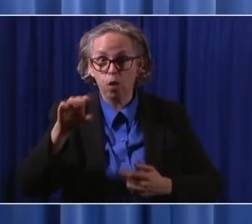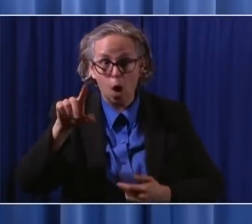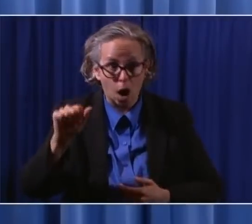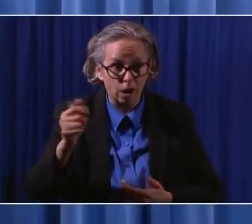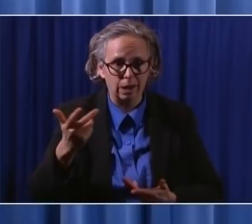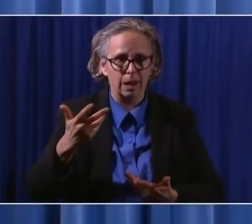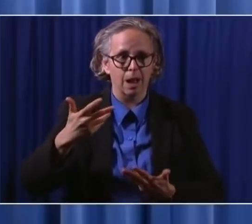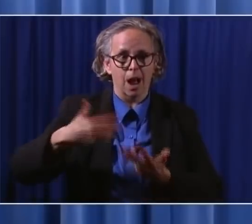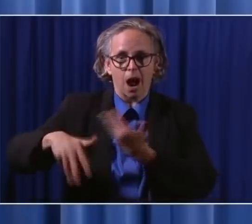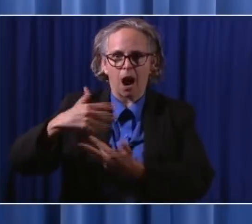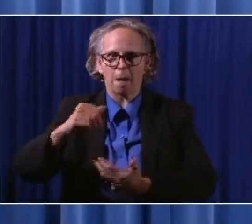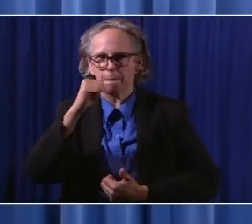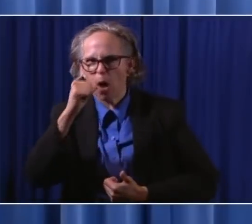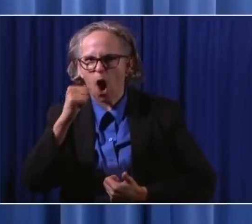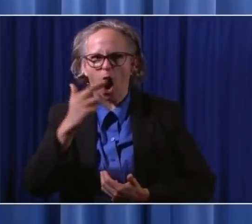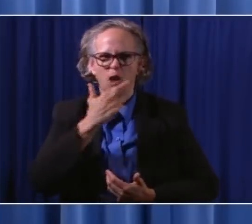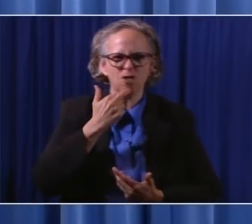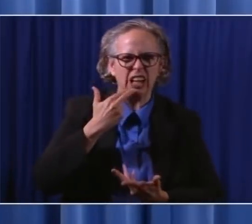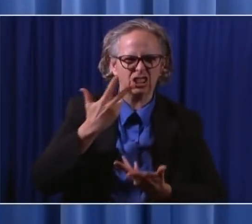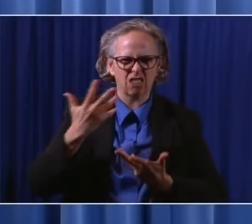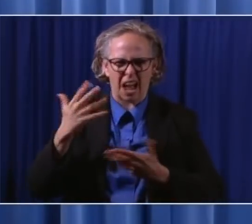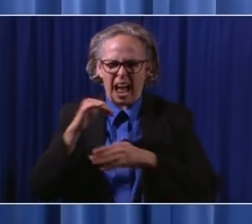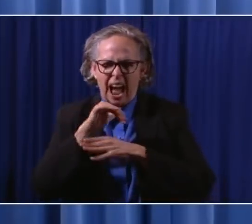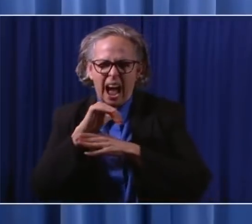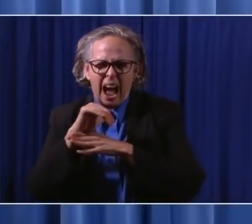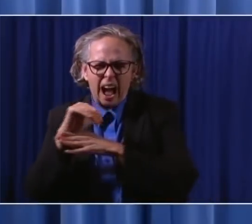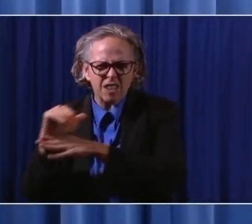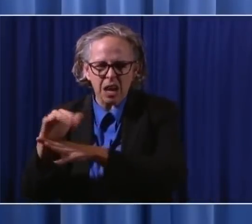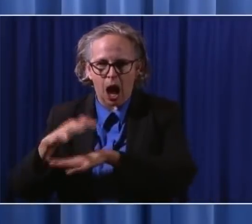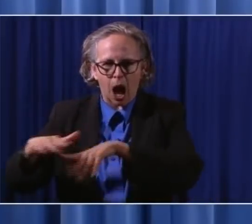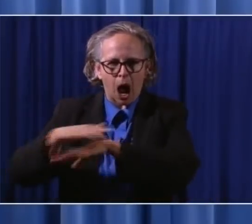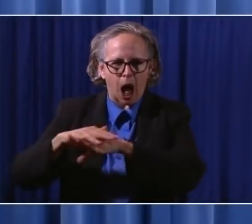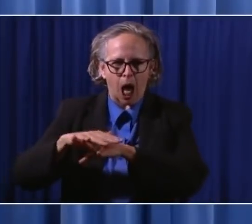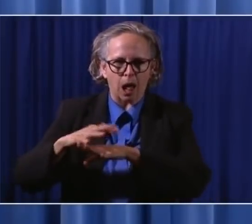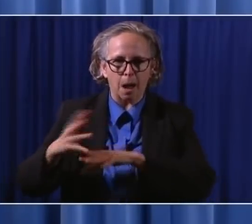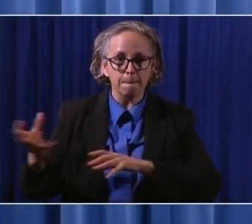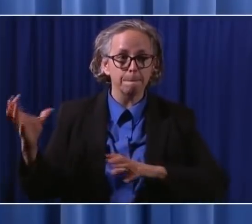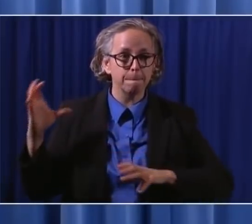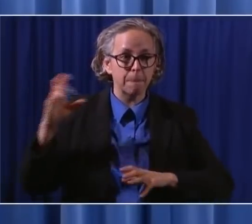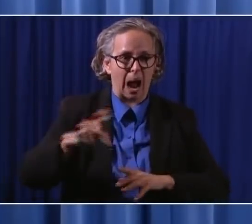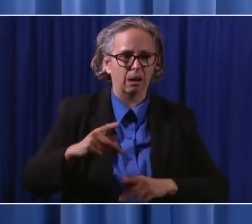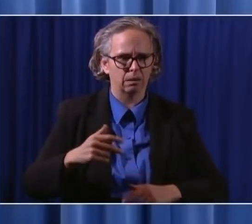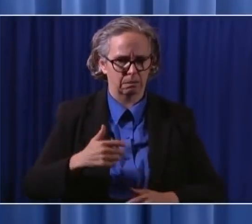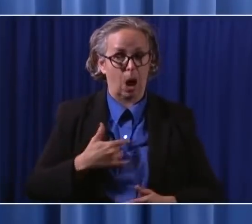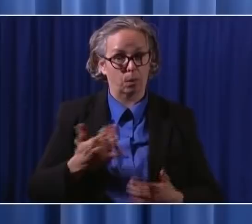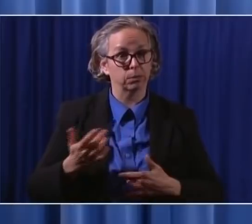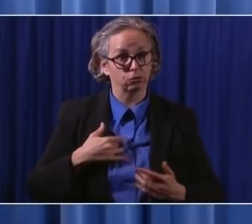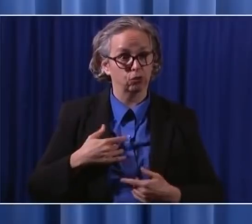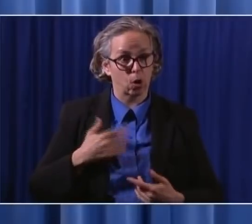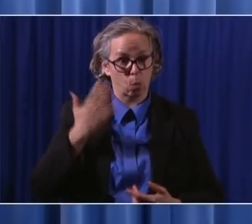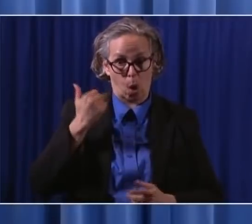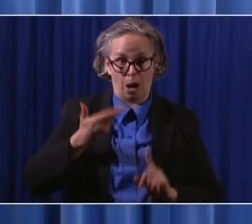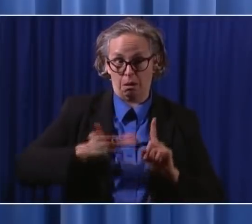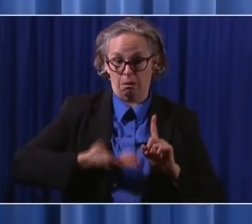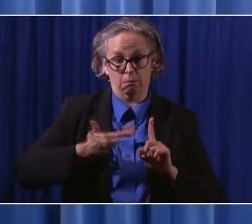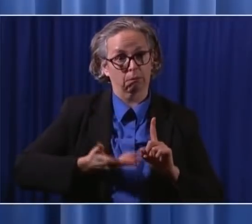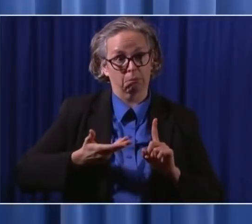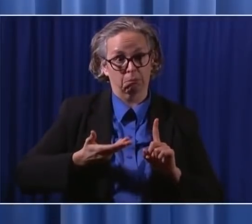OTHER DAY, IT'S NOT WHAT'S WORSE IT'S WHAT THEY DO WHEN THEY GO THERE. IF SOMEONE COMES BACK FROM FLORIDA AND THEY HAVE BEEN OUT IN BARS AND RESTAURANTS EVERY